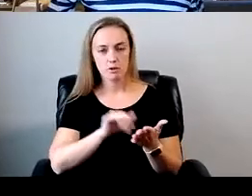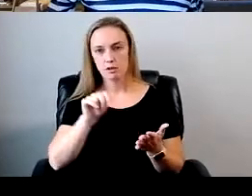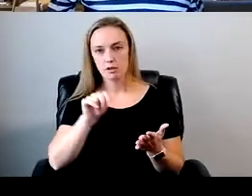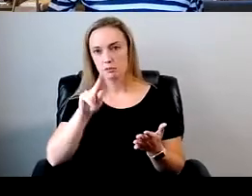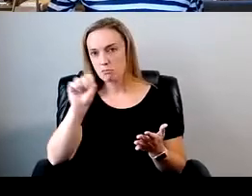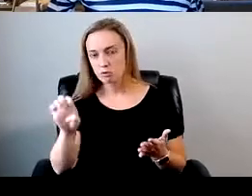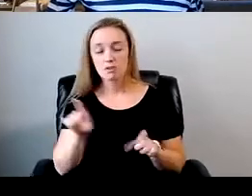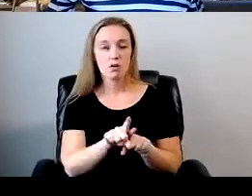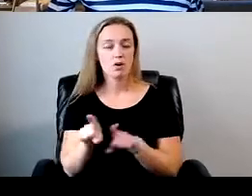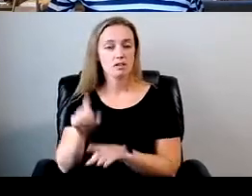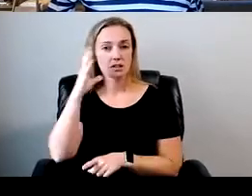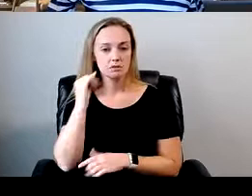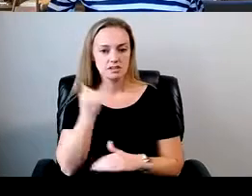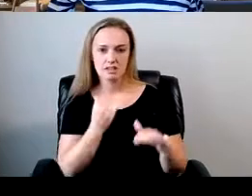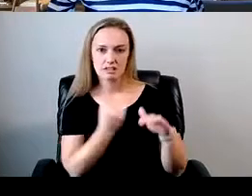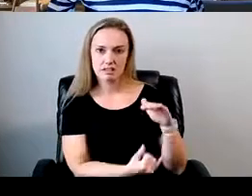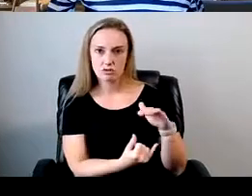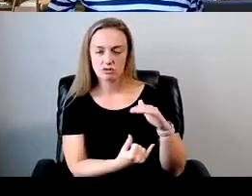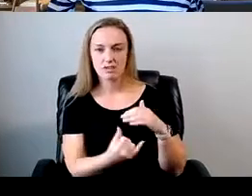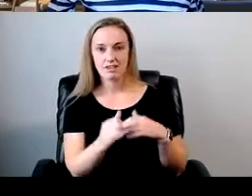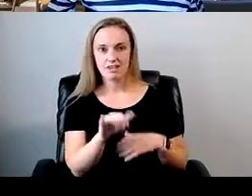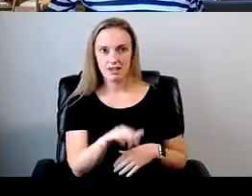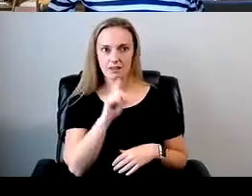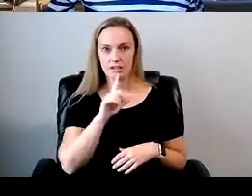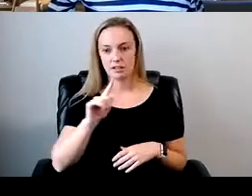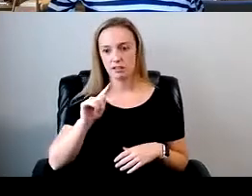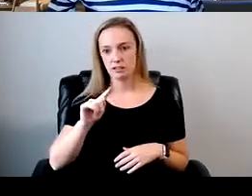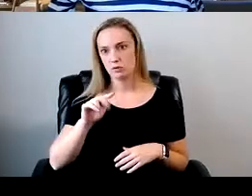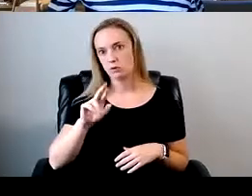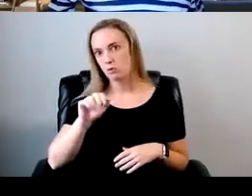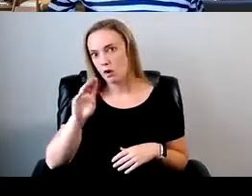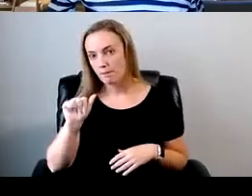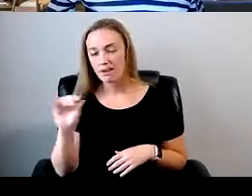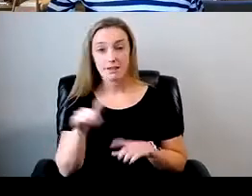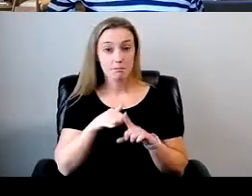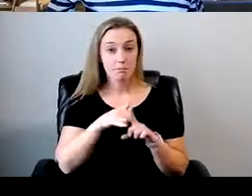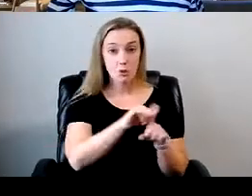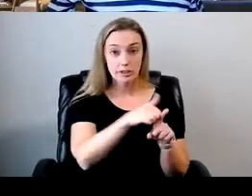trauma in the sense of bullying, and also medical trauma.